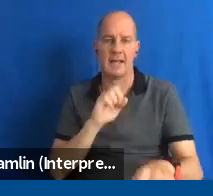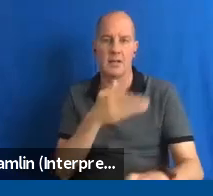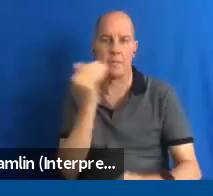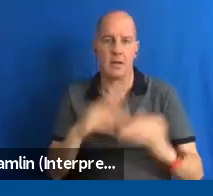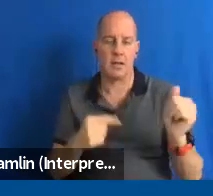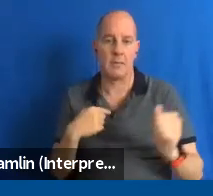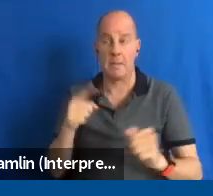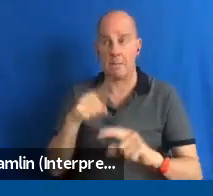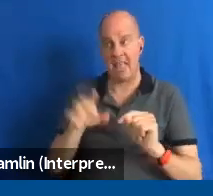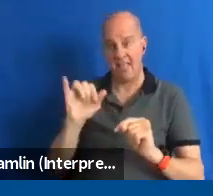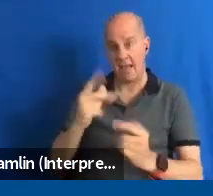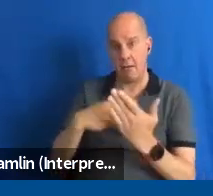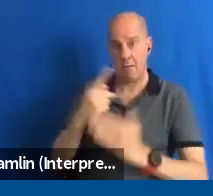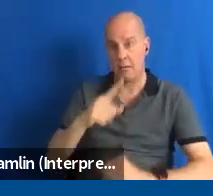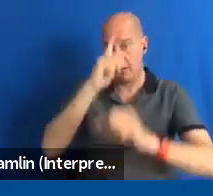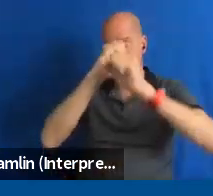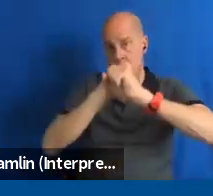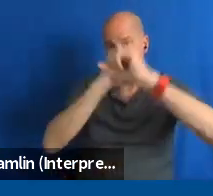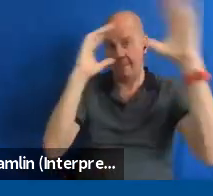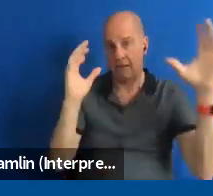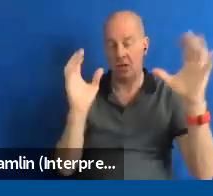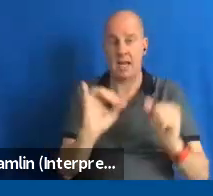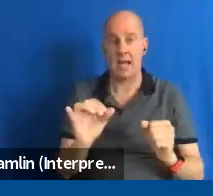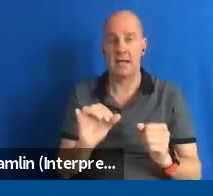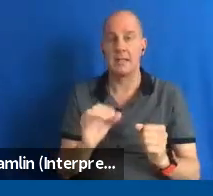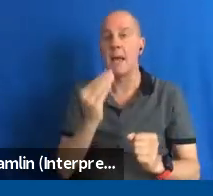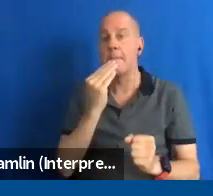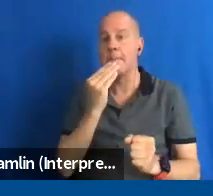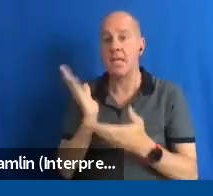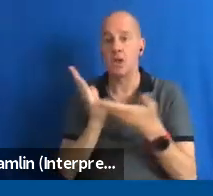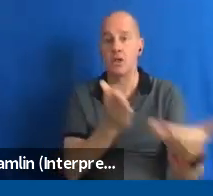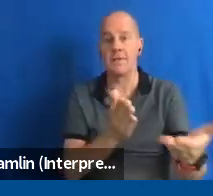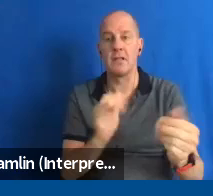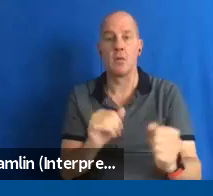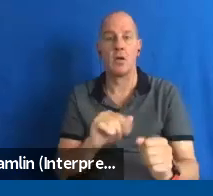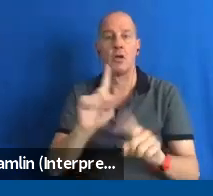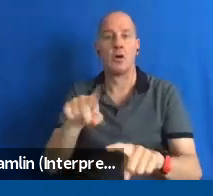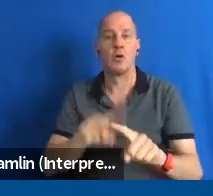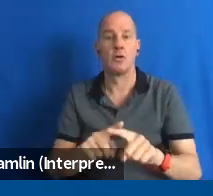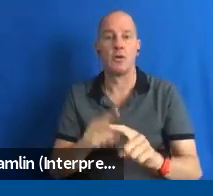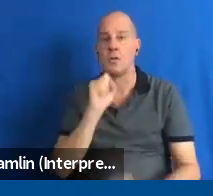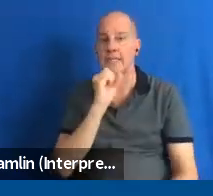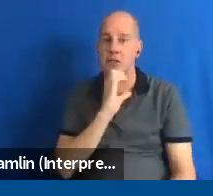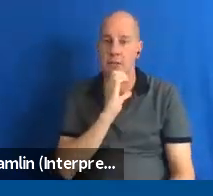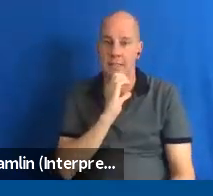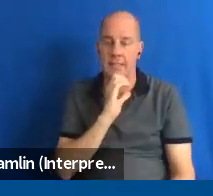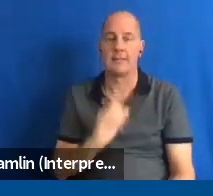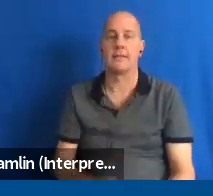envisioned as meal deliveries that would go to senior citizens, for example, right?